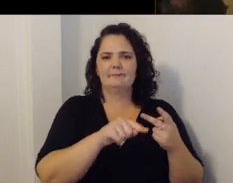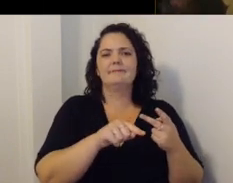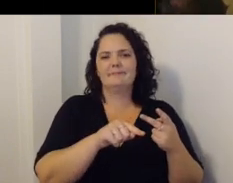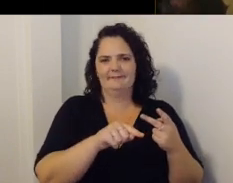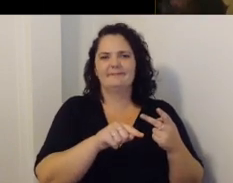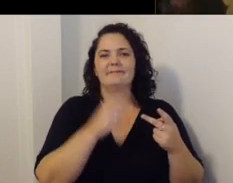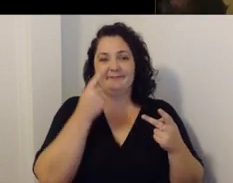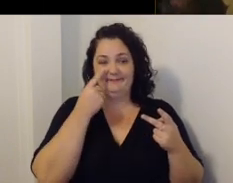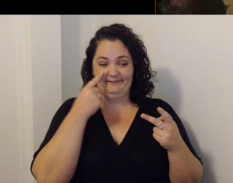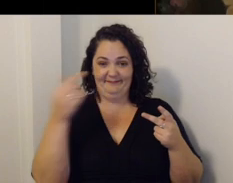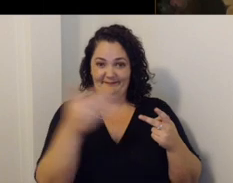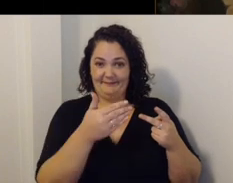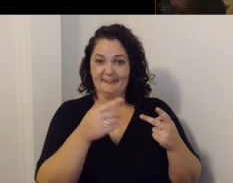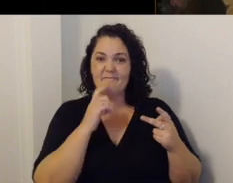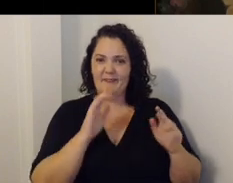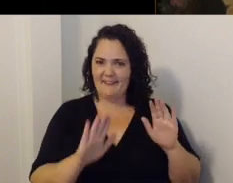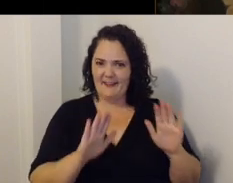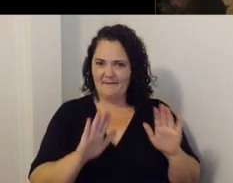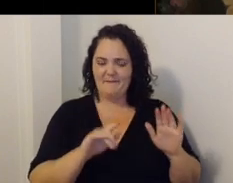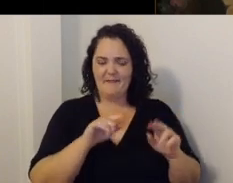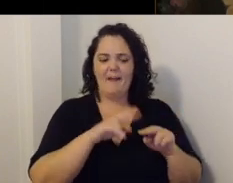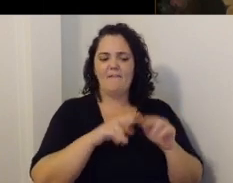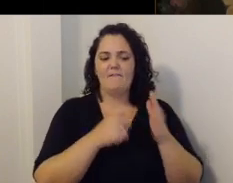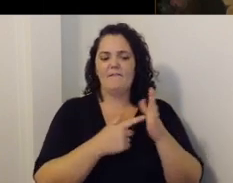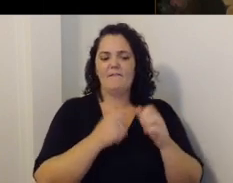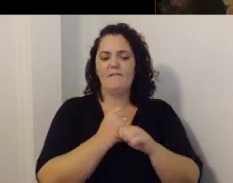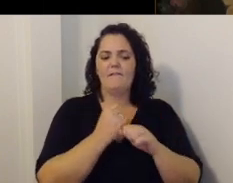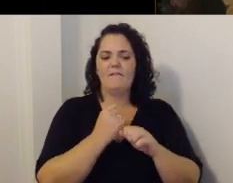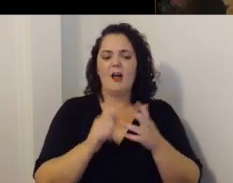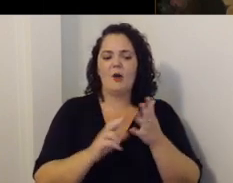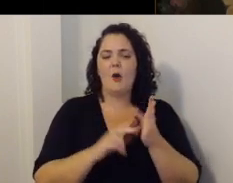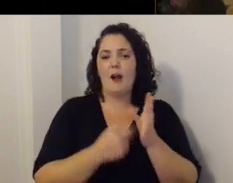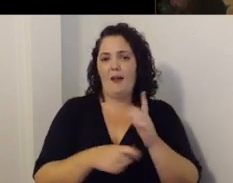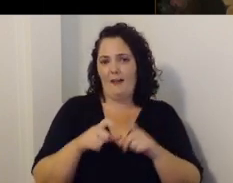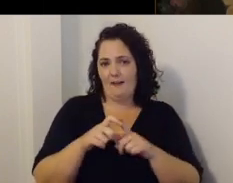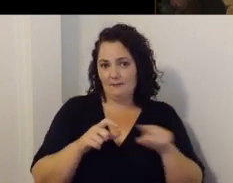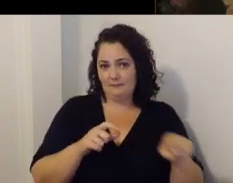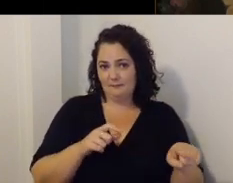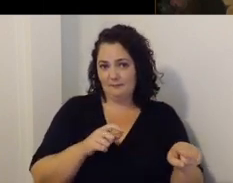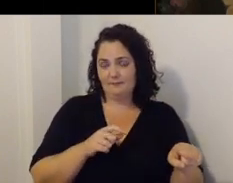another artist heavily associated with the Rococo, we're looking at Fragonard now Fragonard was not